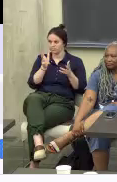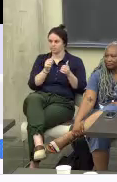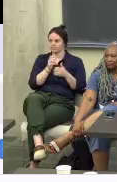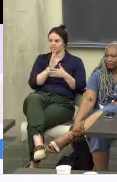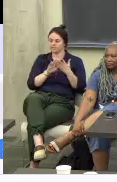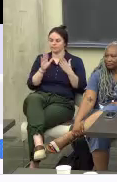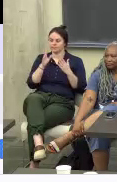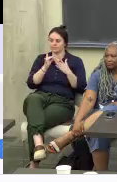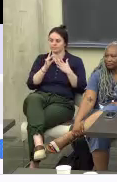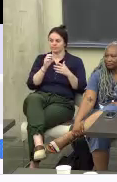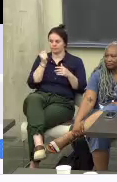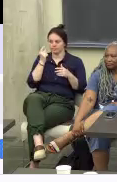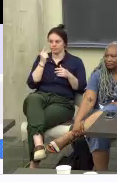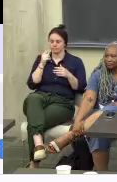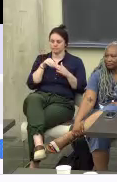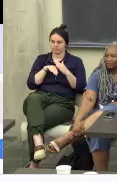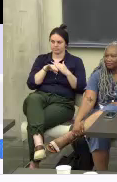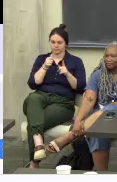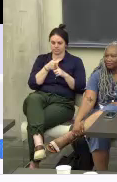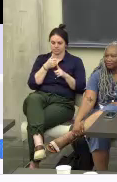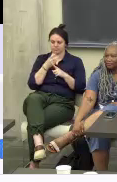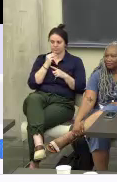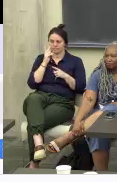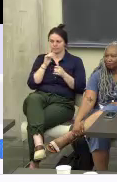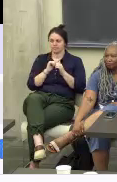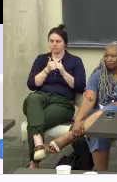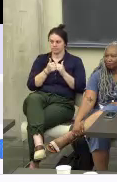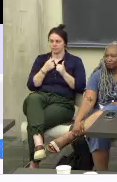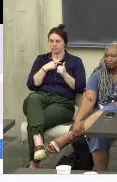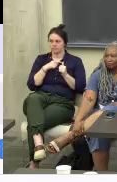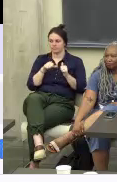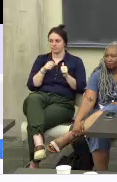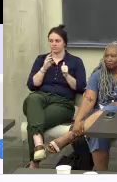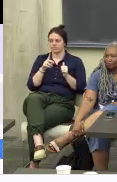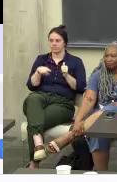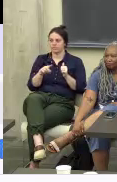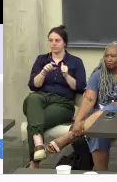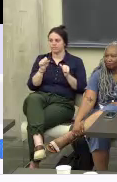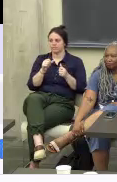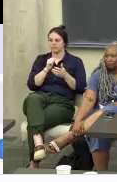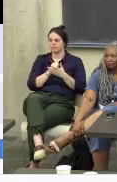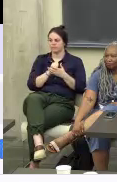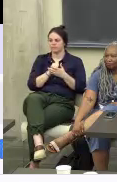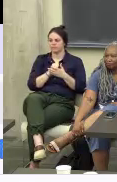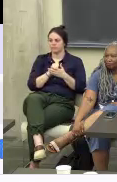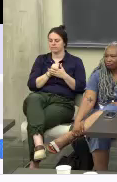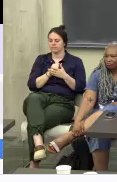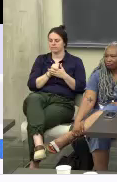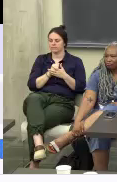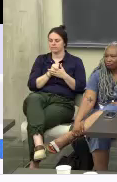understand accessibility and see how we could or they could help uh you know permeate the